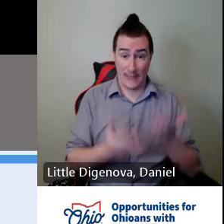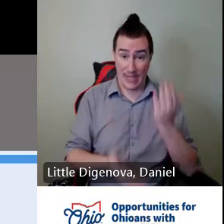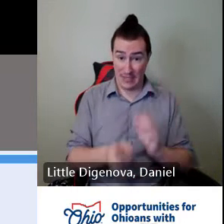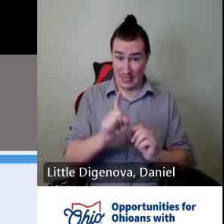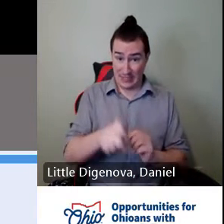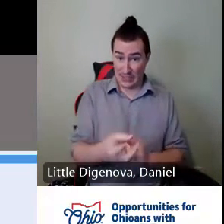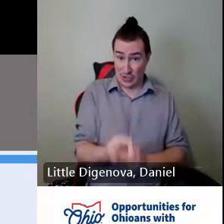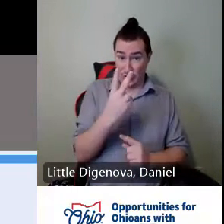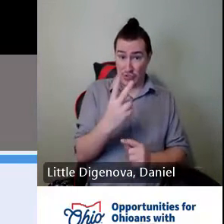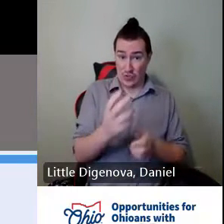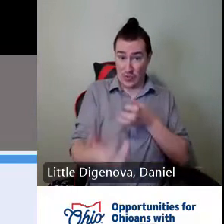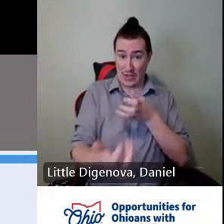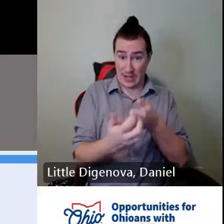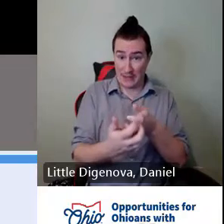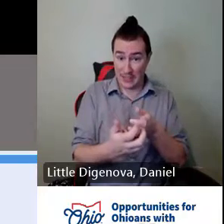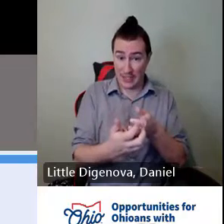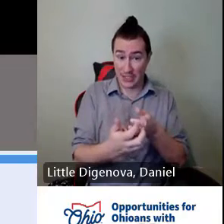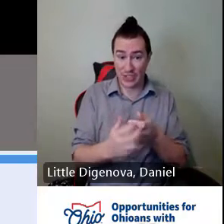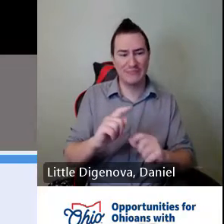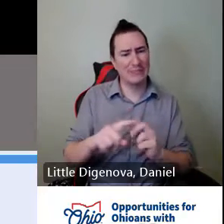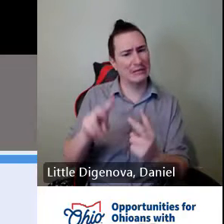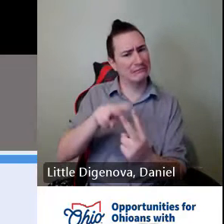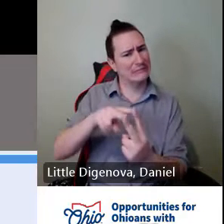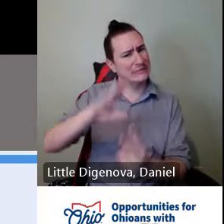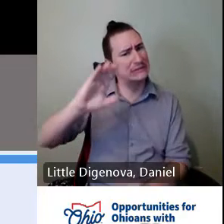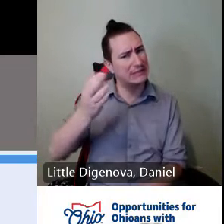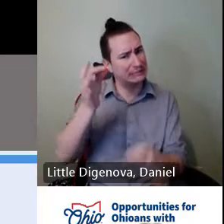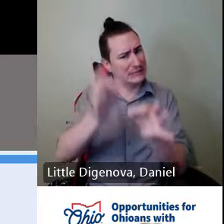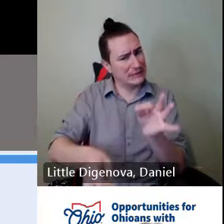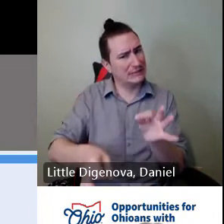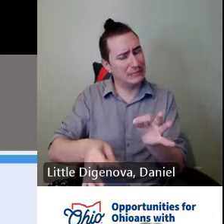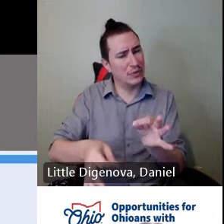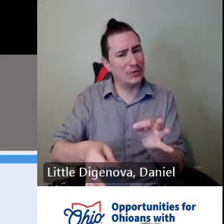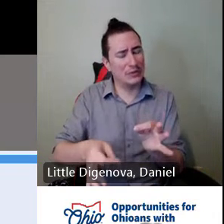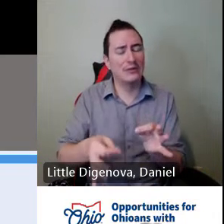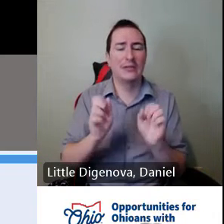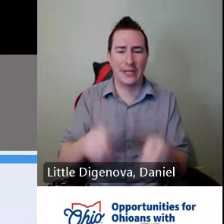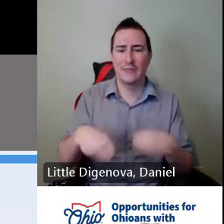seem relatively simple to implement and can be provided at no cost. Julie: That's a great point!